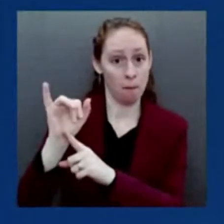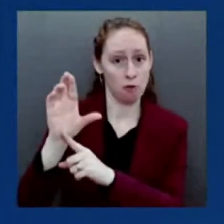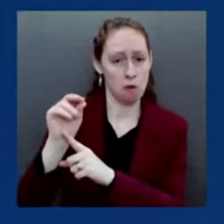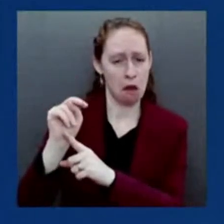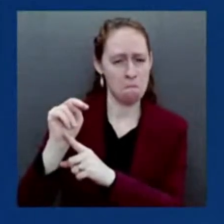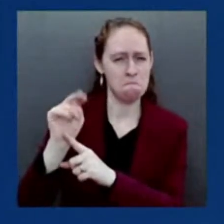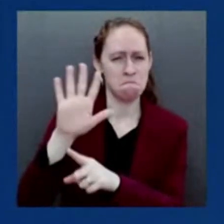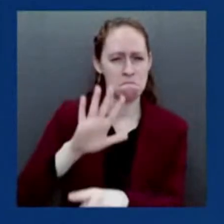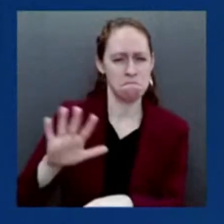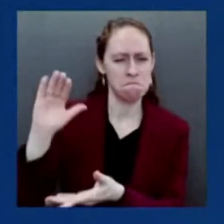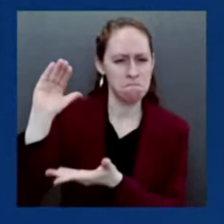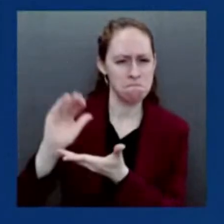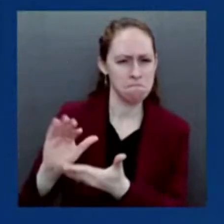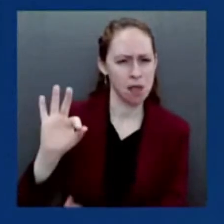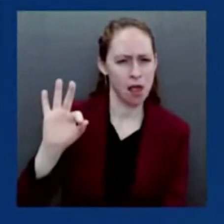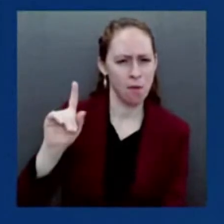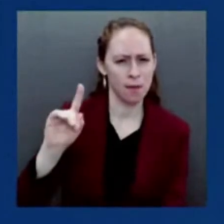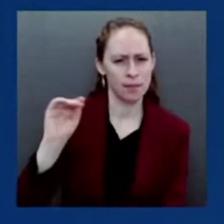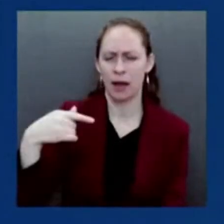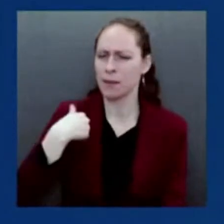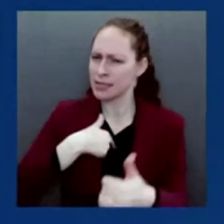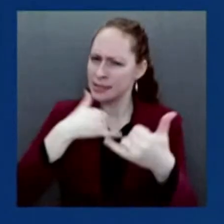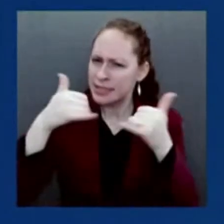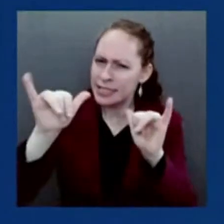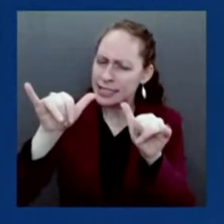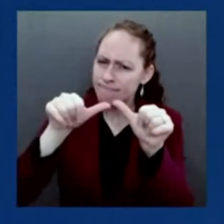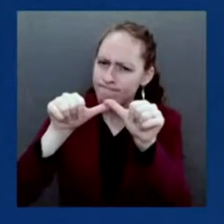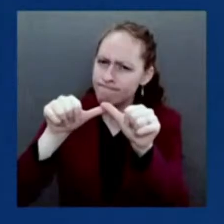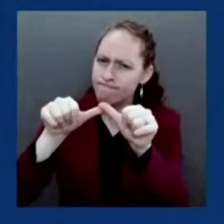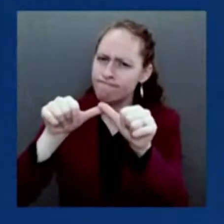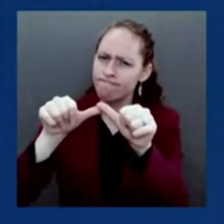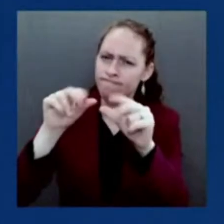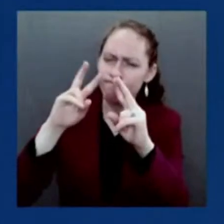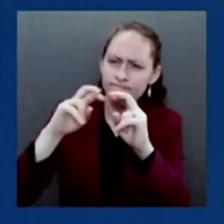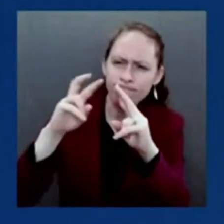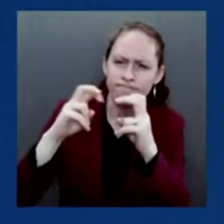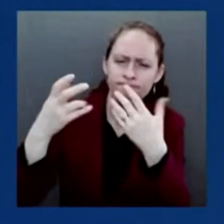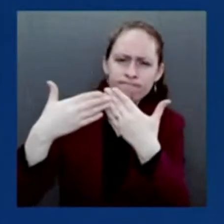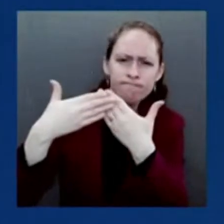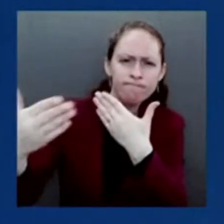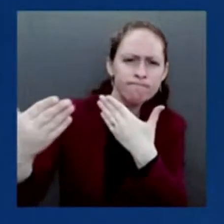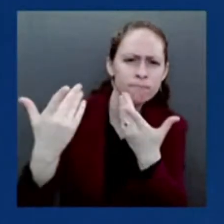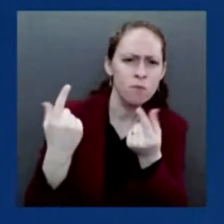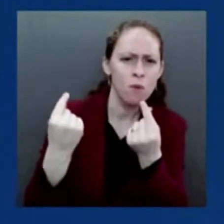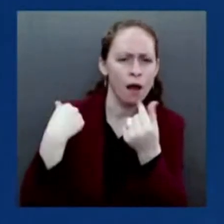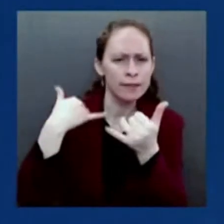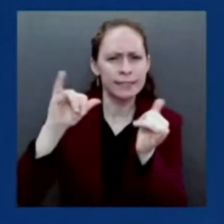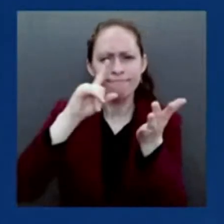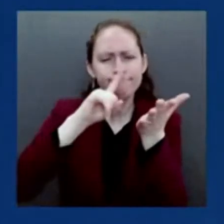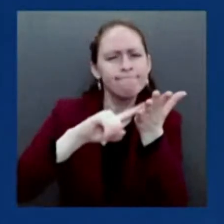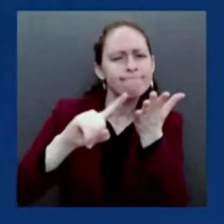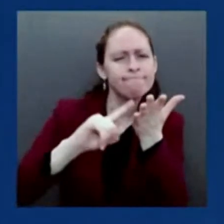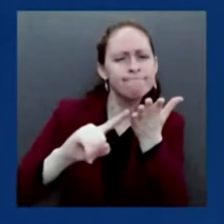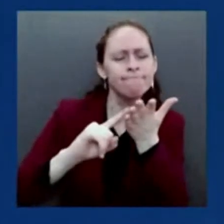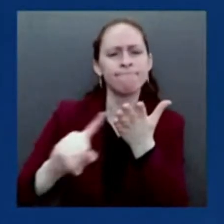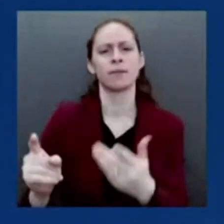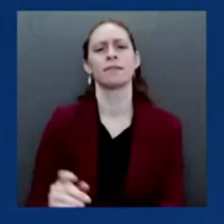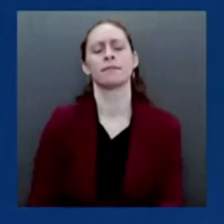WILL NEED TO FOLLOW THOSE DEATHS OVER THE NEXT FEW WEEKS